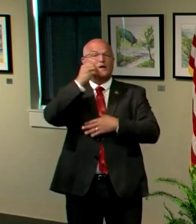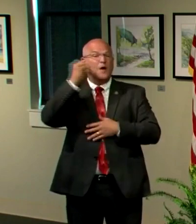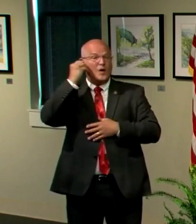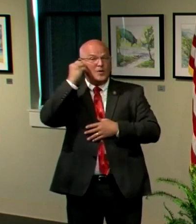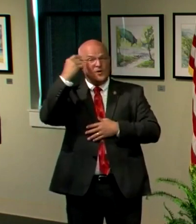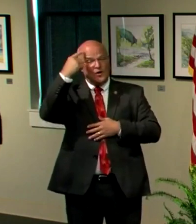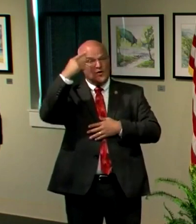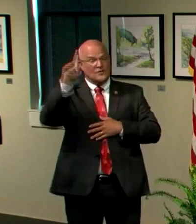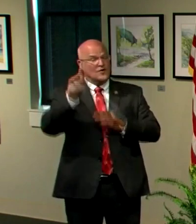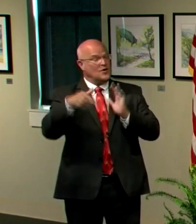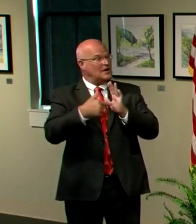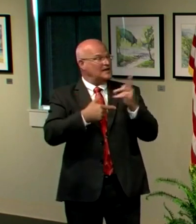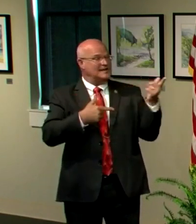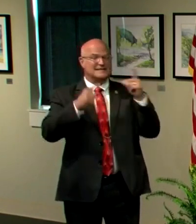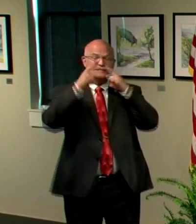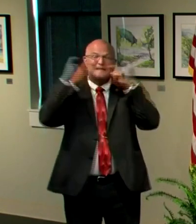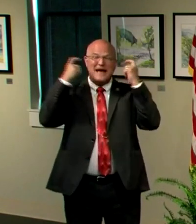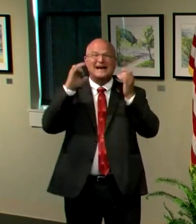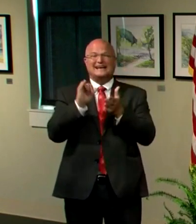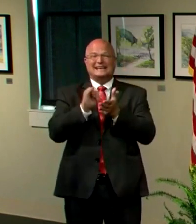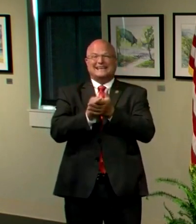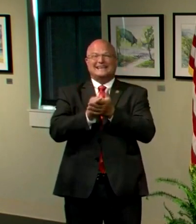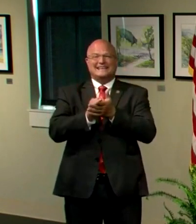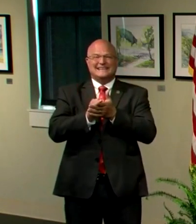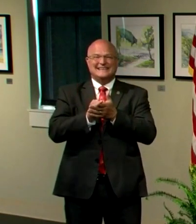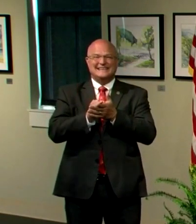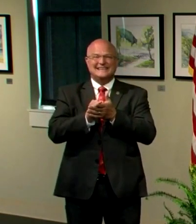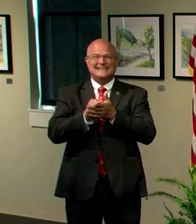WELL. I WANT TO EXPRESS APPRECIATION